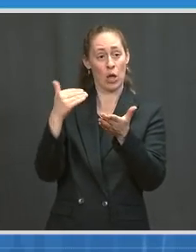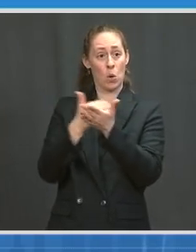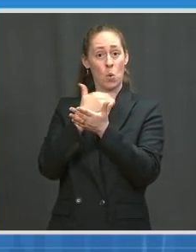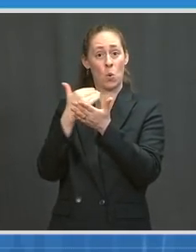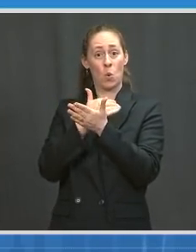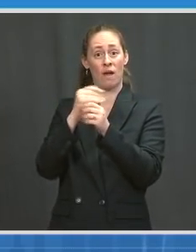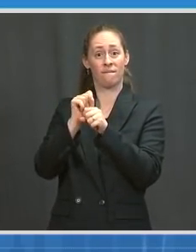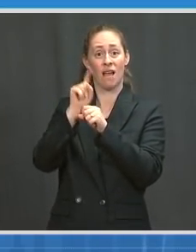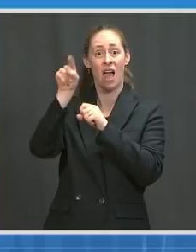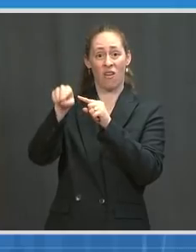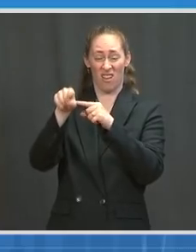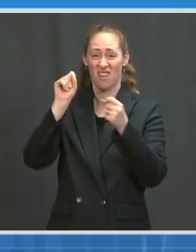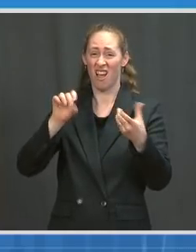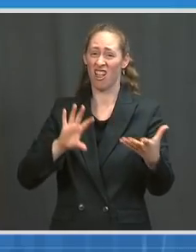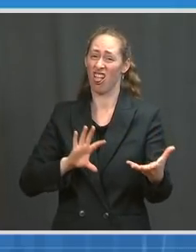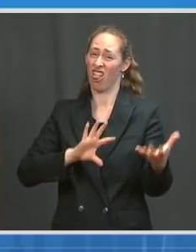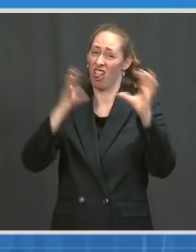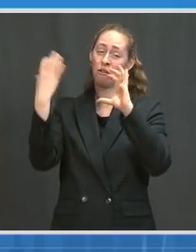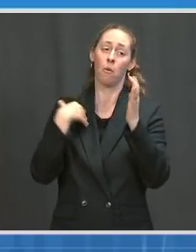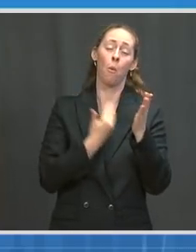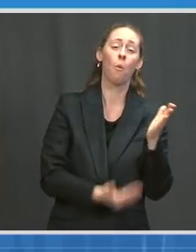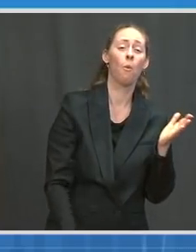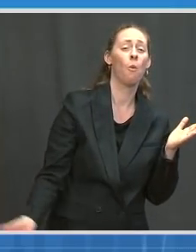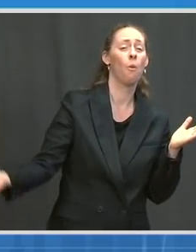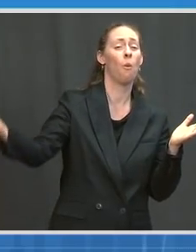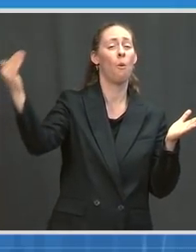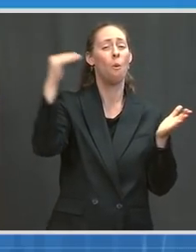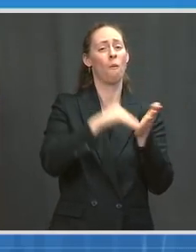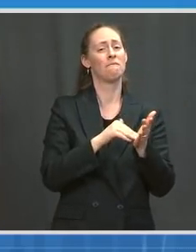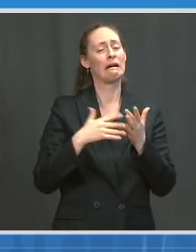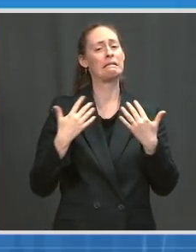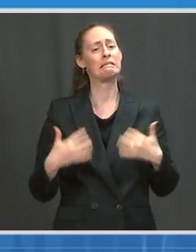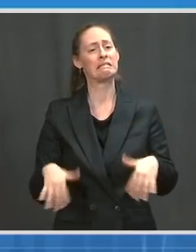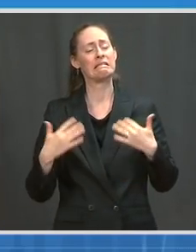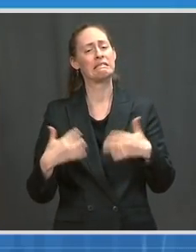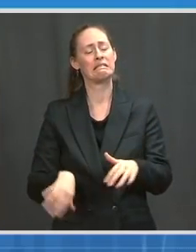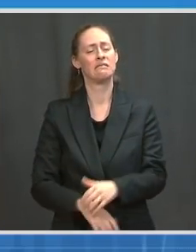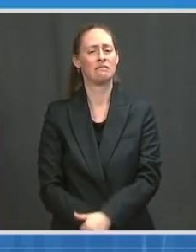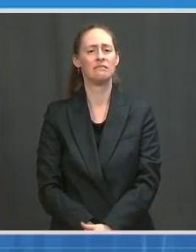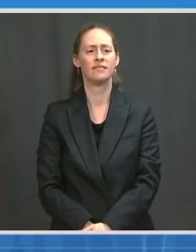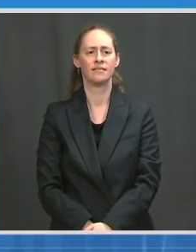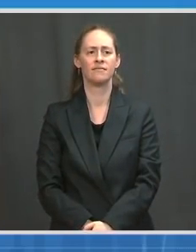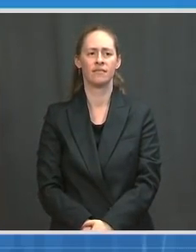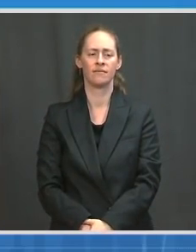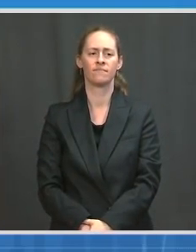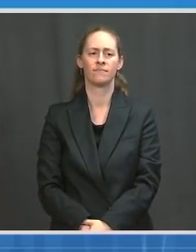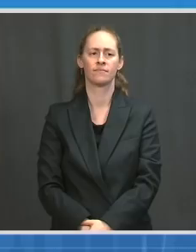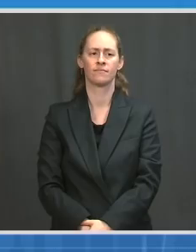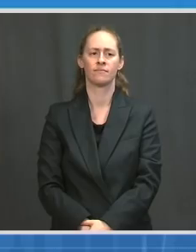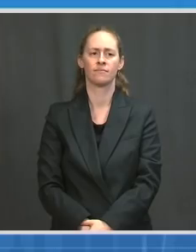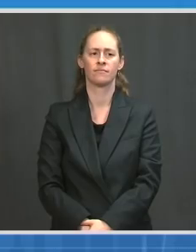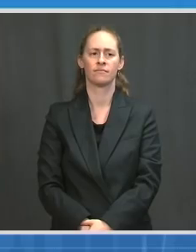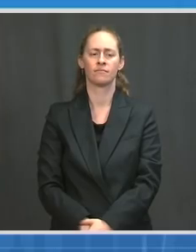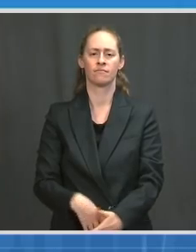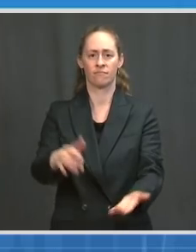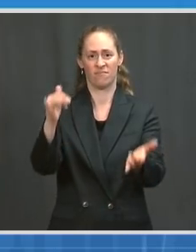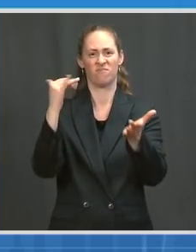Reassuringly, as Dr. Fauci said on Friday, we are seeing that our current vaccines are protecting against the predominant variants